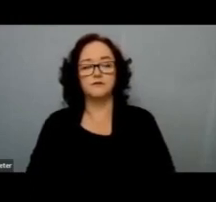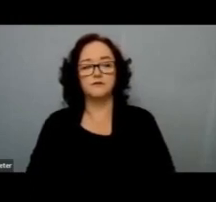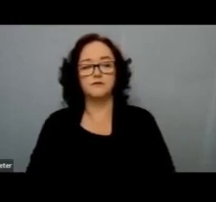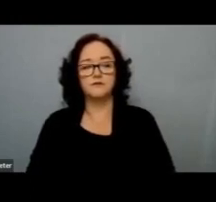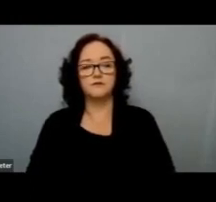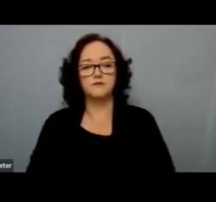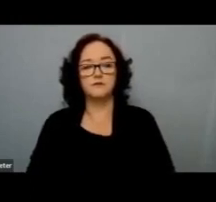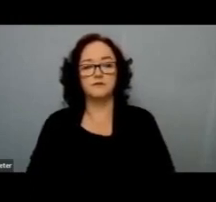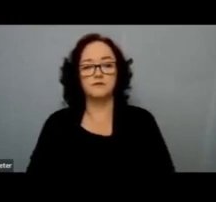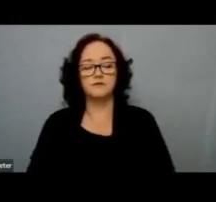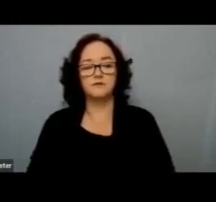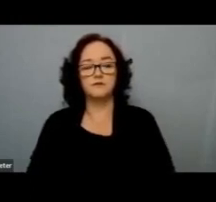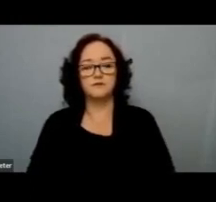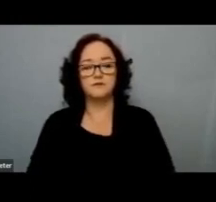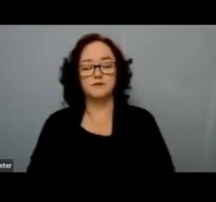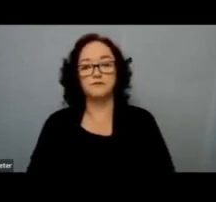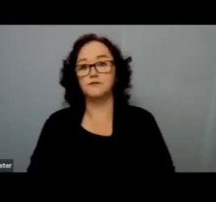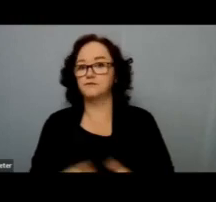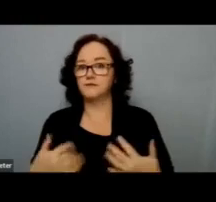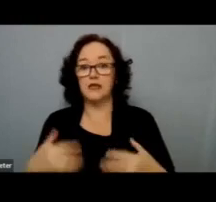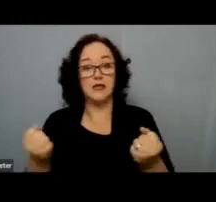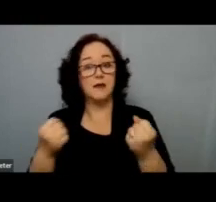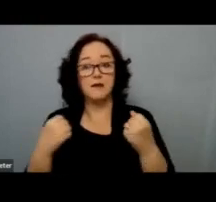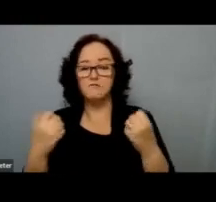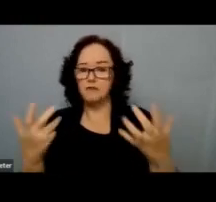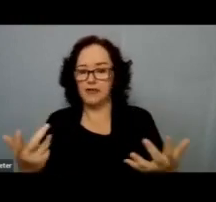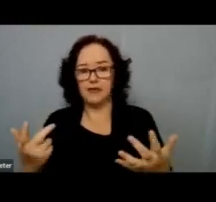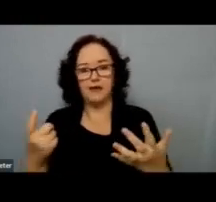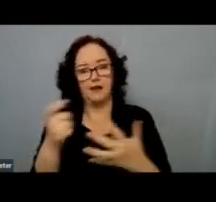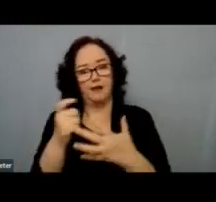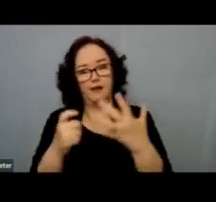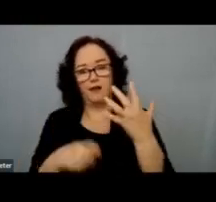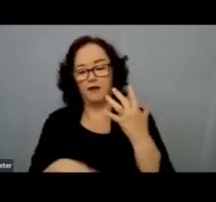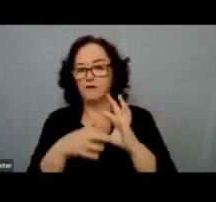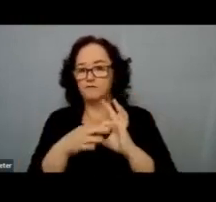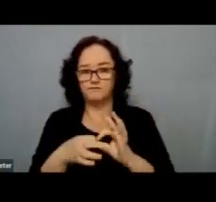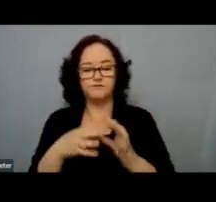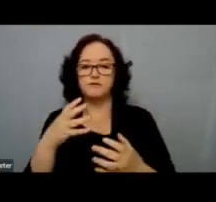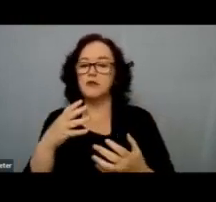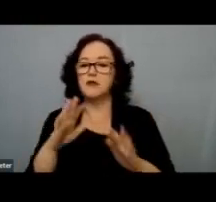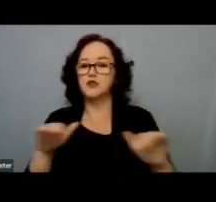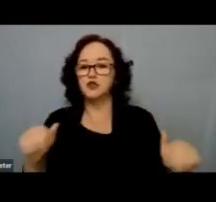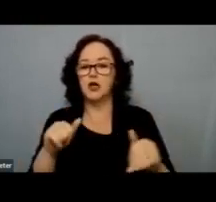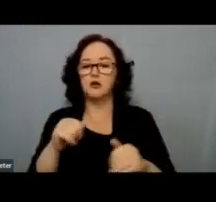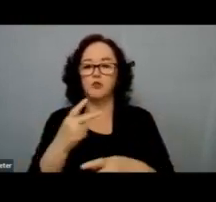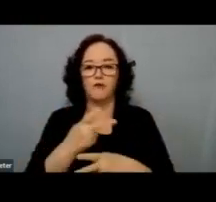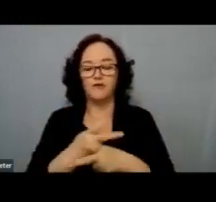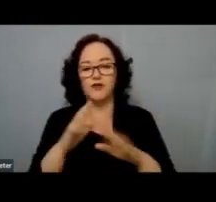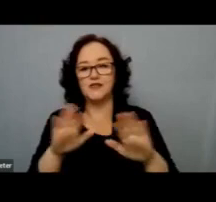are, you know, many, many nuances to the child welfare system. And this slide is just sort of a nutshell version of